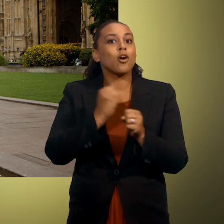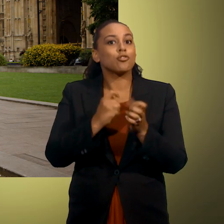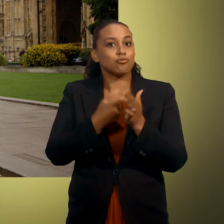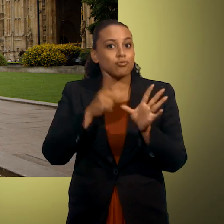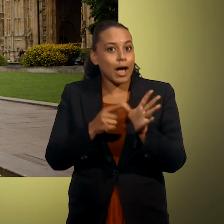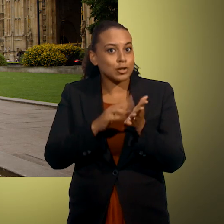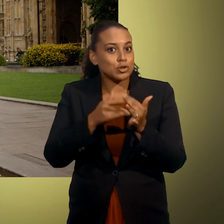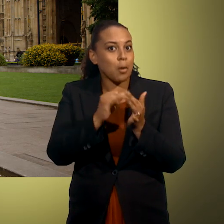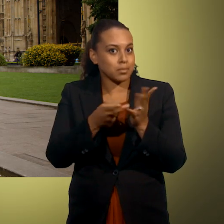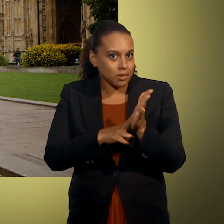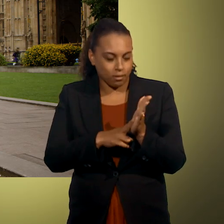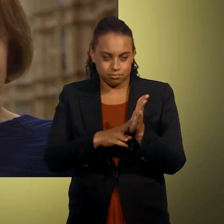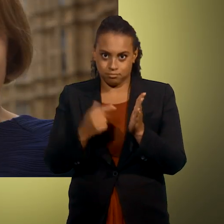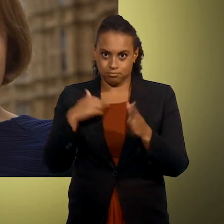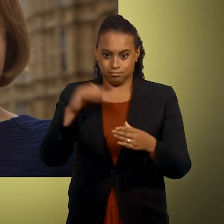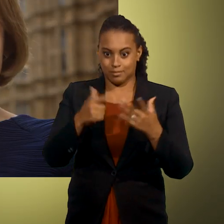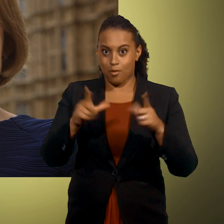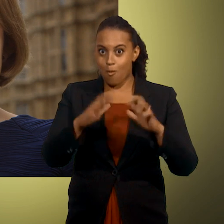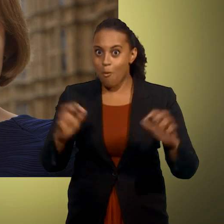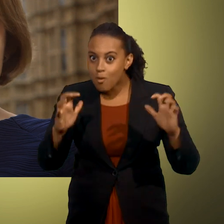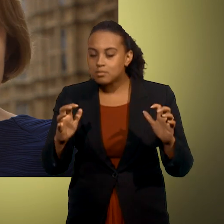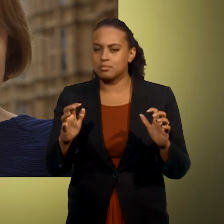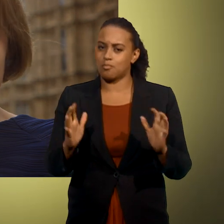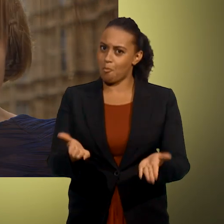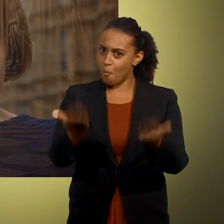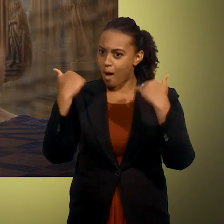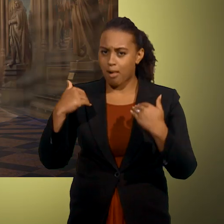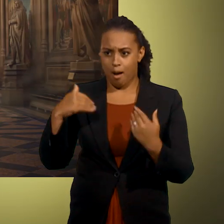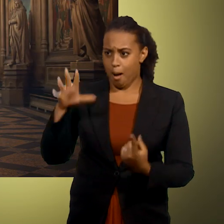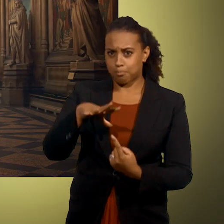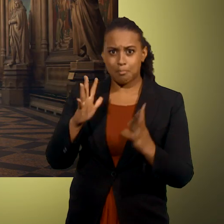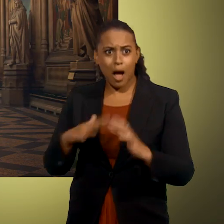Welcome to the Houses of Parliament, the very heart of British democracy.